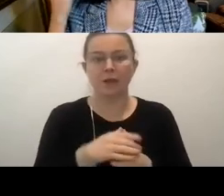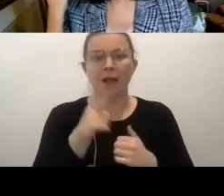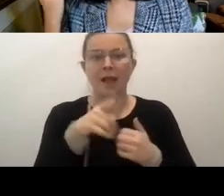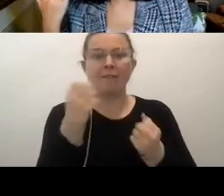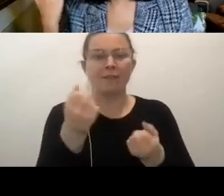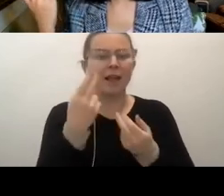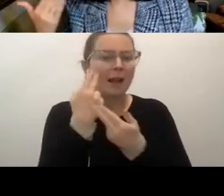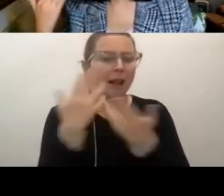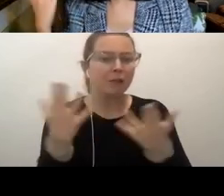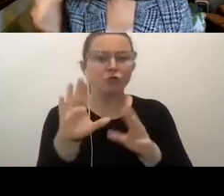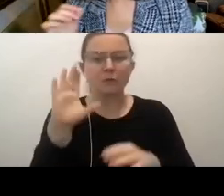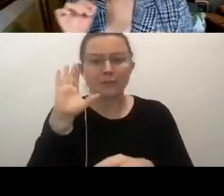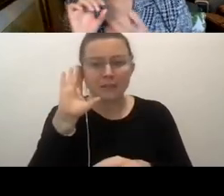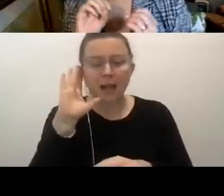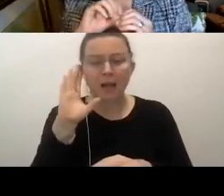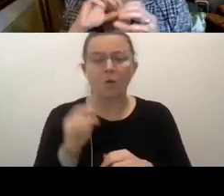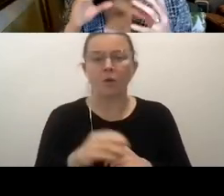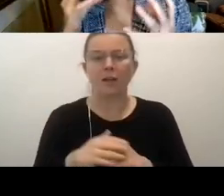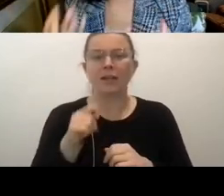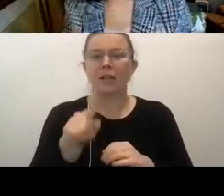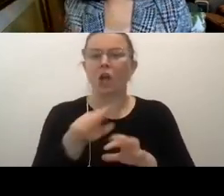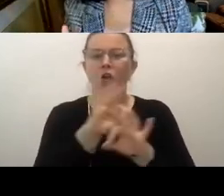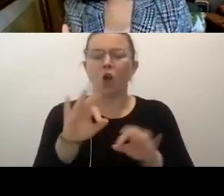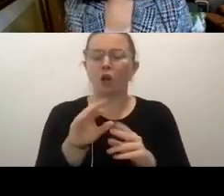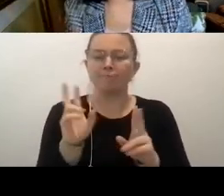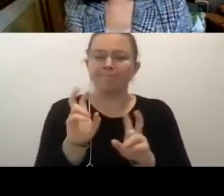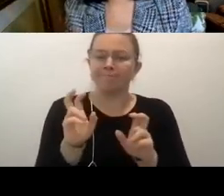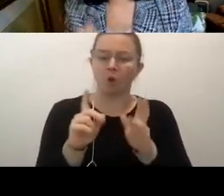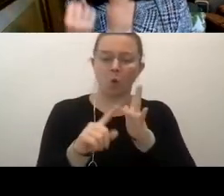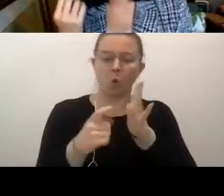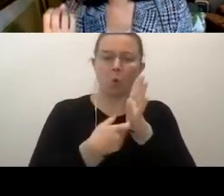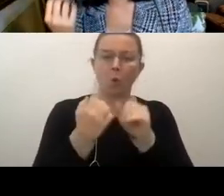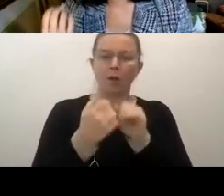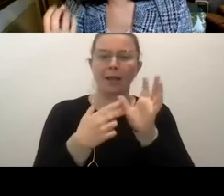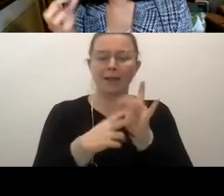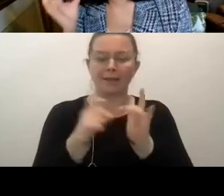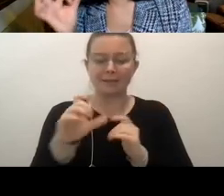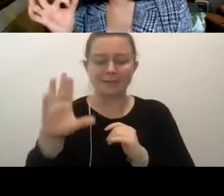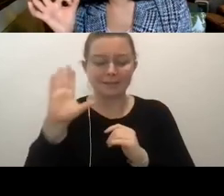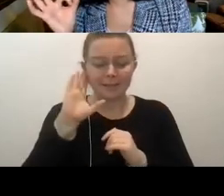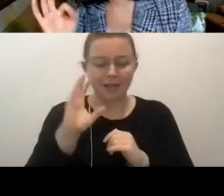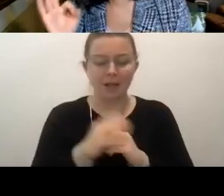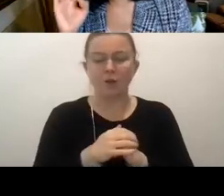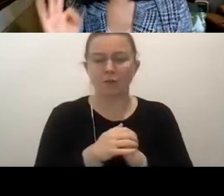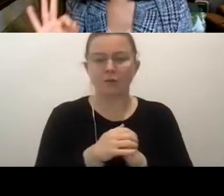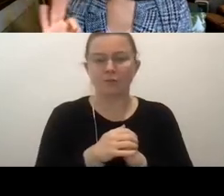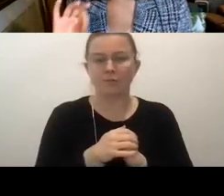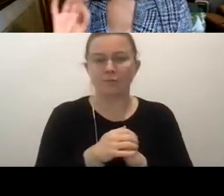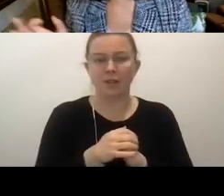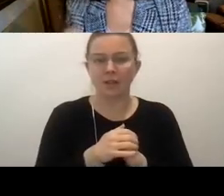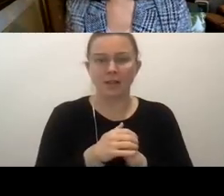It's not the same as it's not an organic sound. Like, no matter how high quality your hearing aid is, even if you get the most expensive